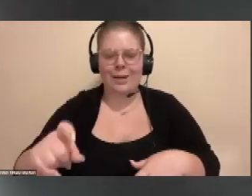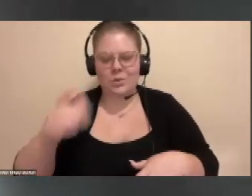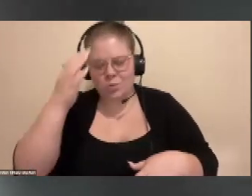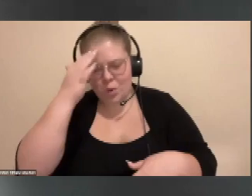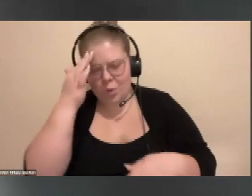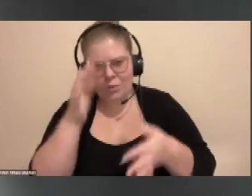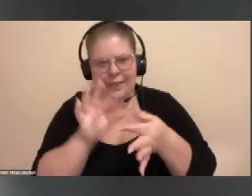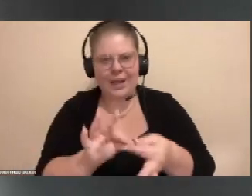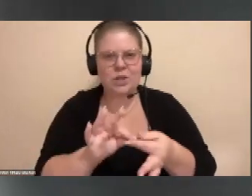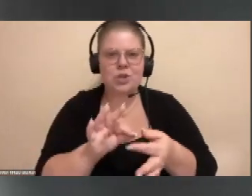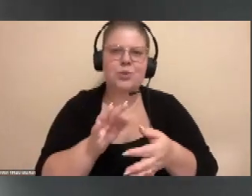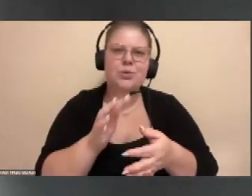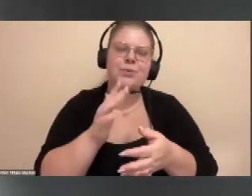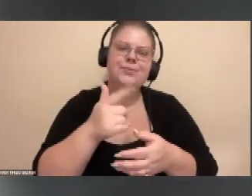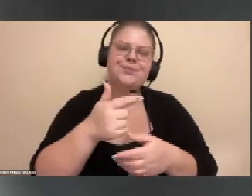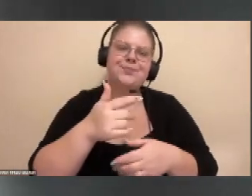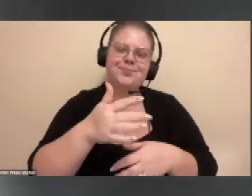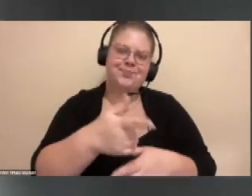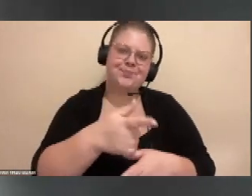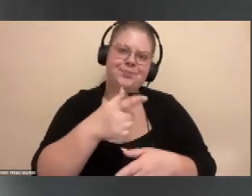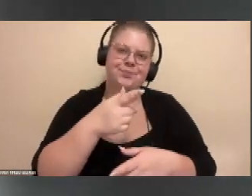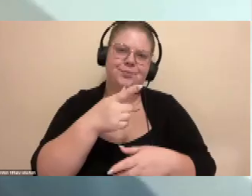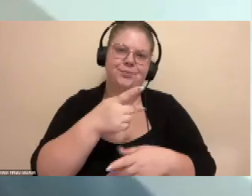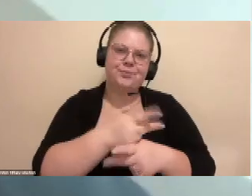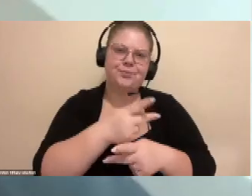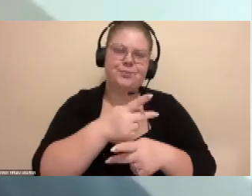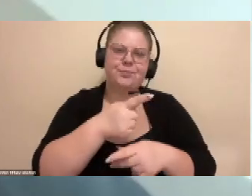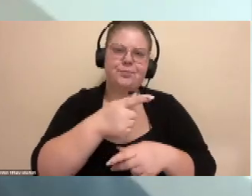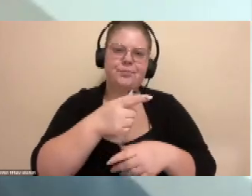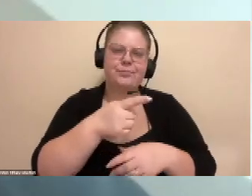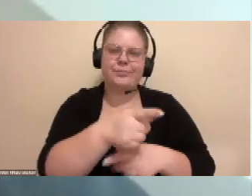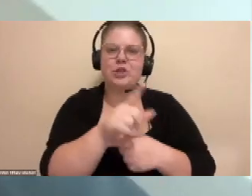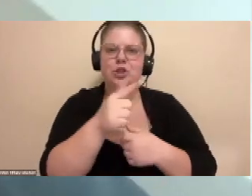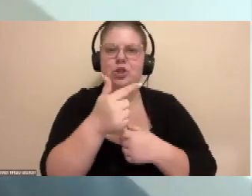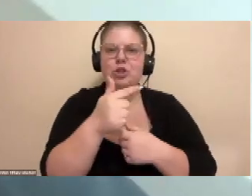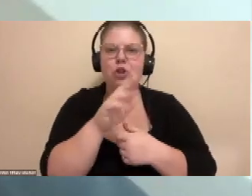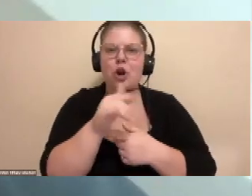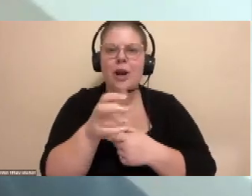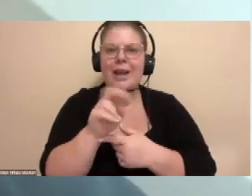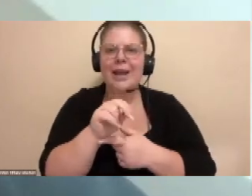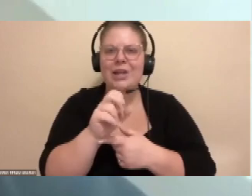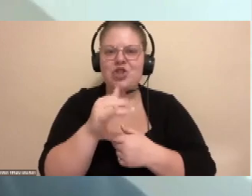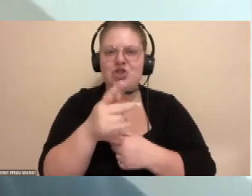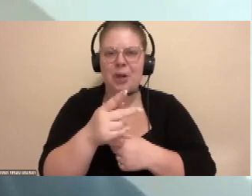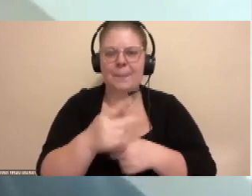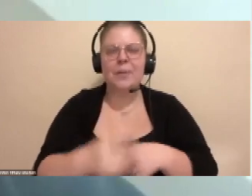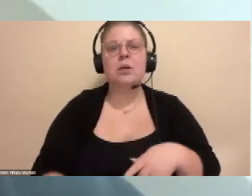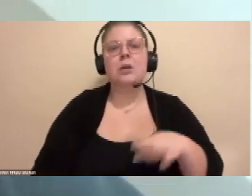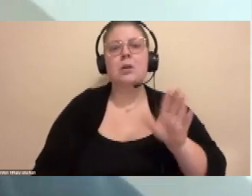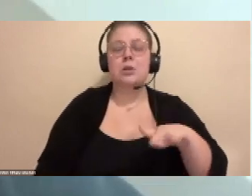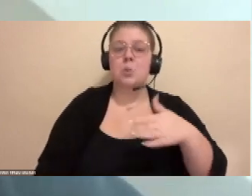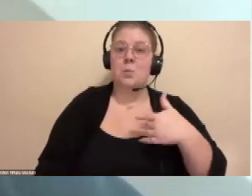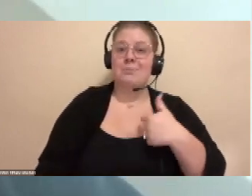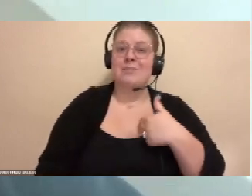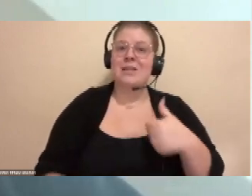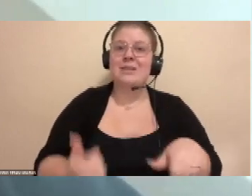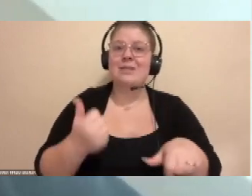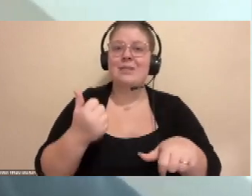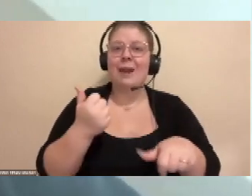as an advocate I think addressing guardianship and trying to get people with